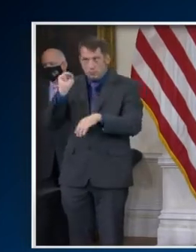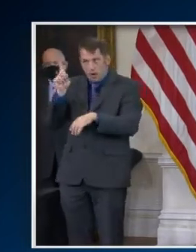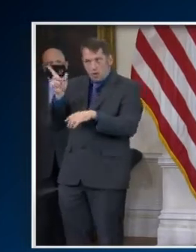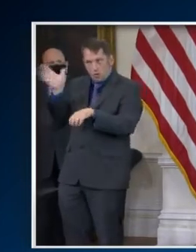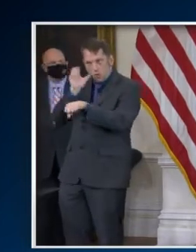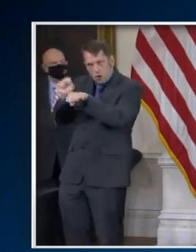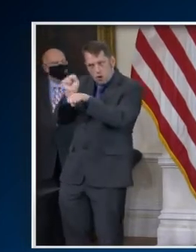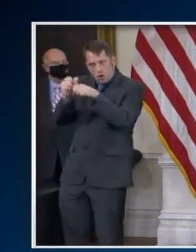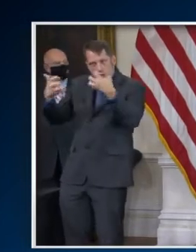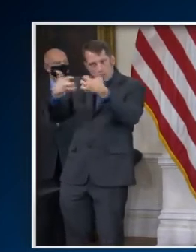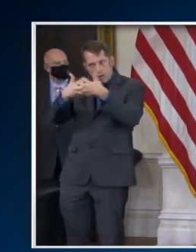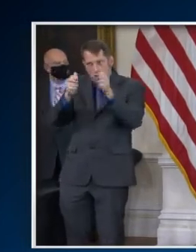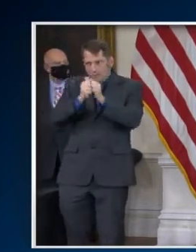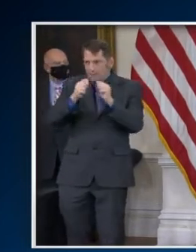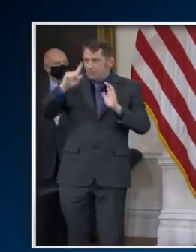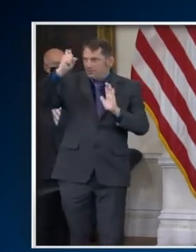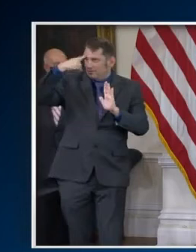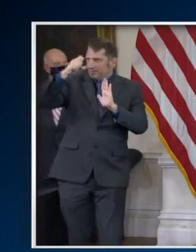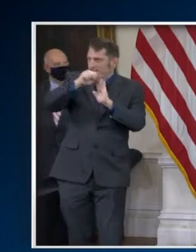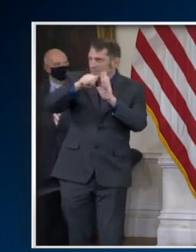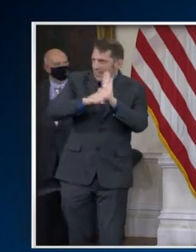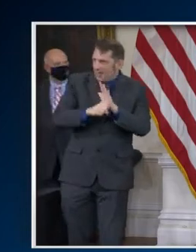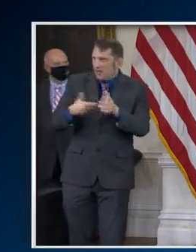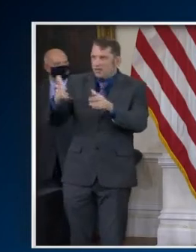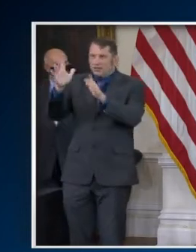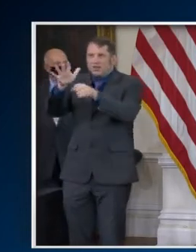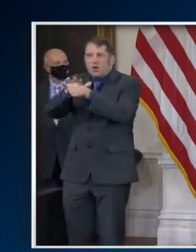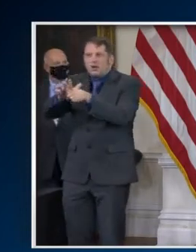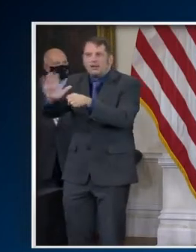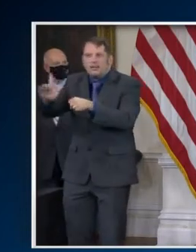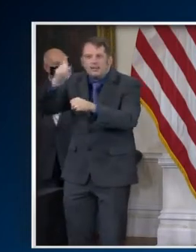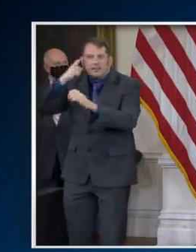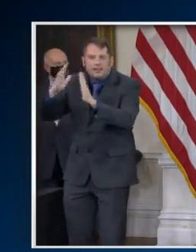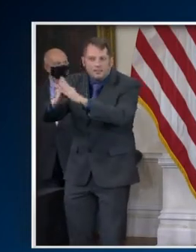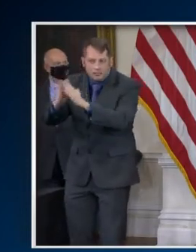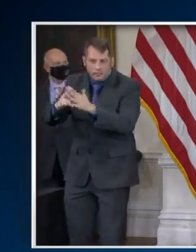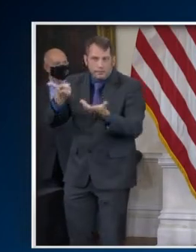MARYLAND TEAM COMBINED WITH THE STATE, LOCAL INFLUENCERS, AND